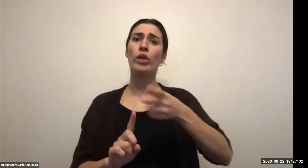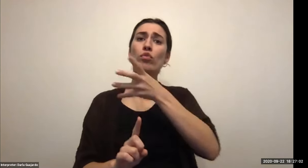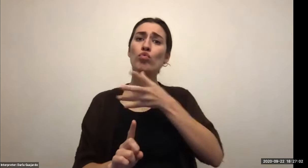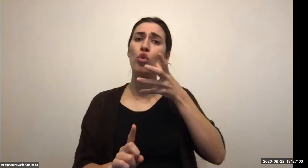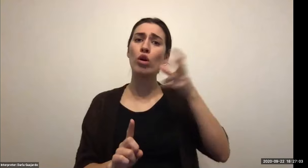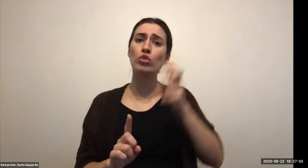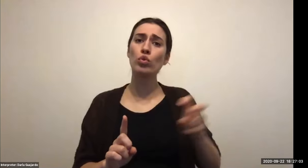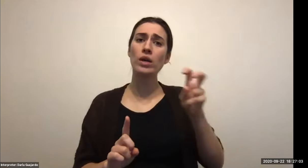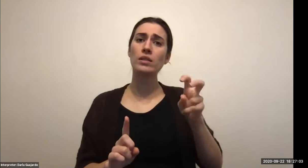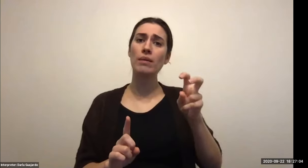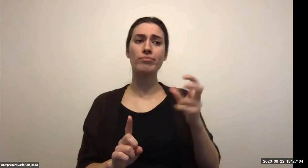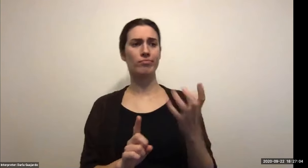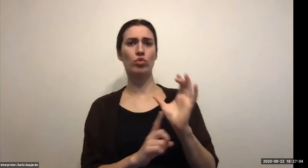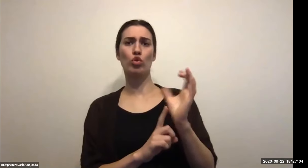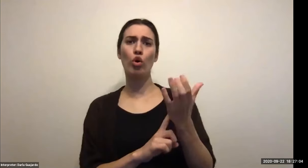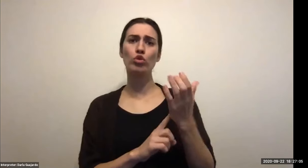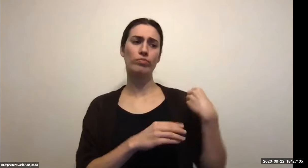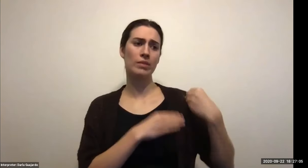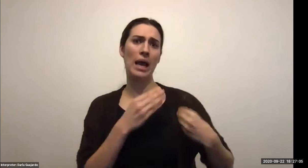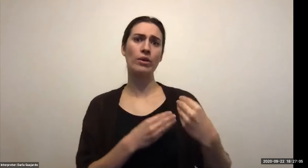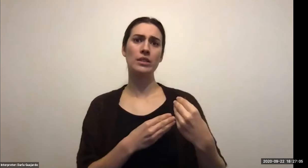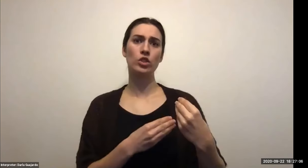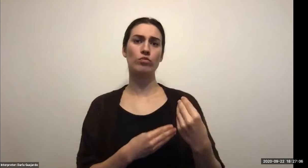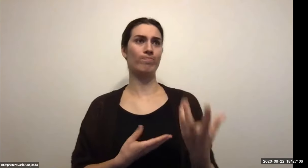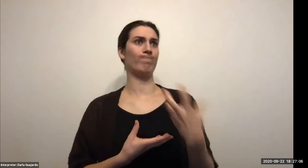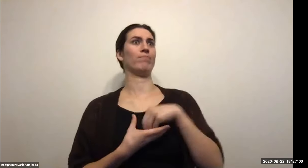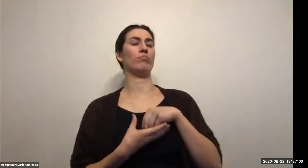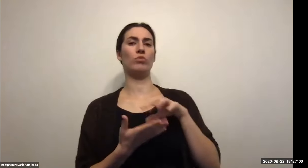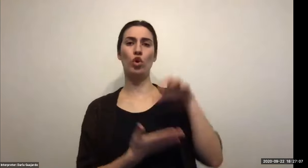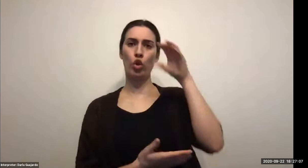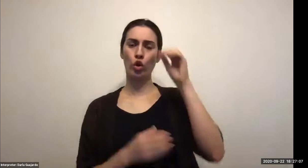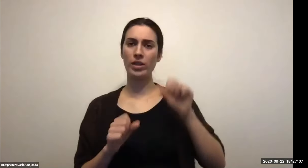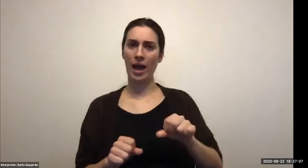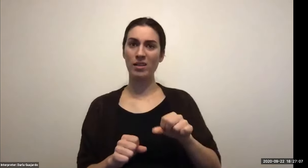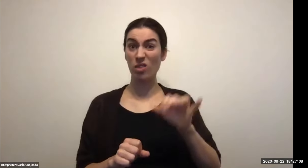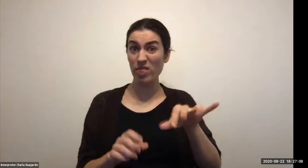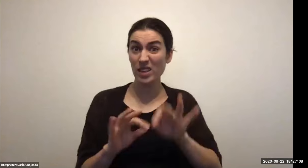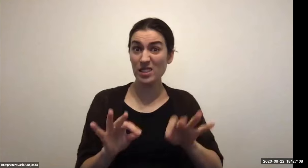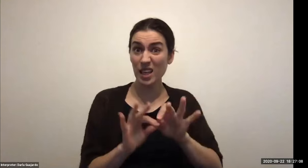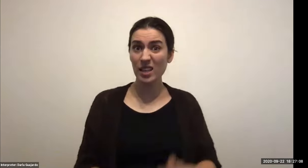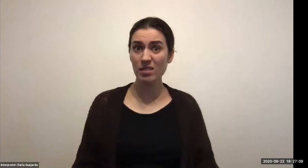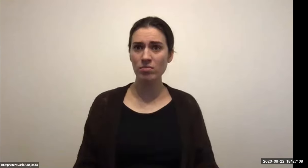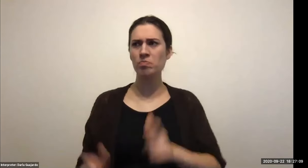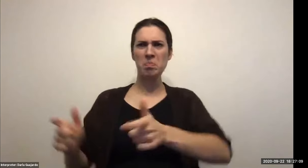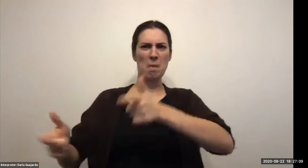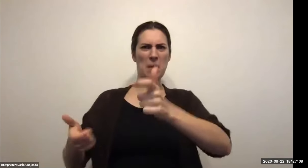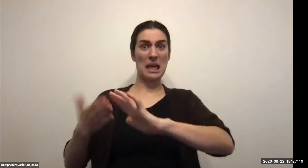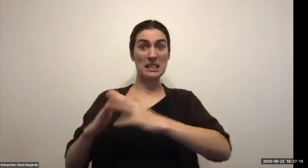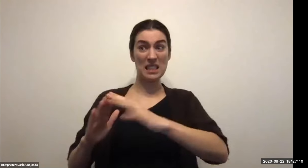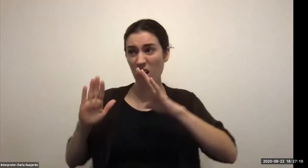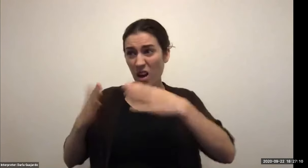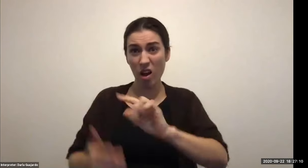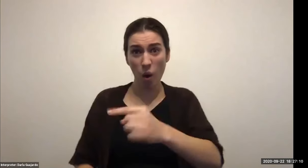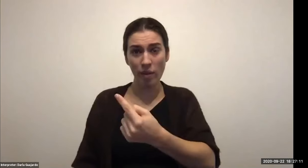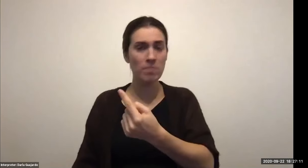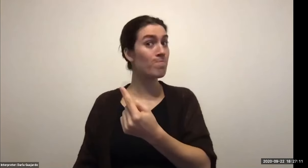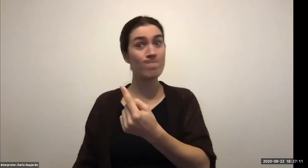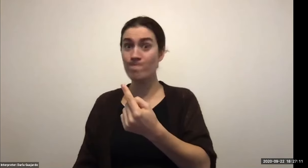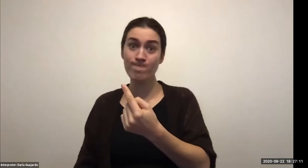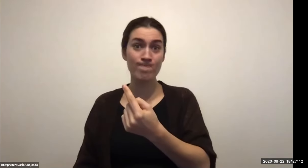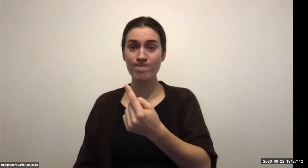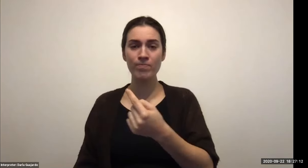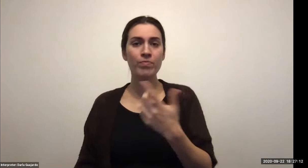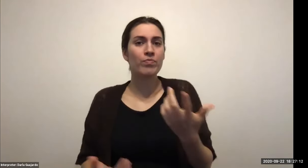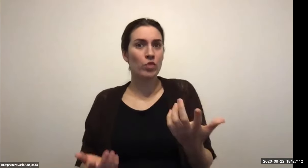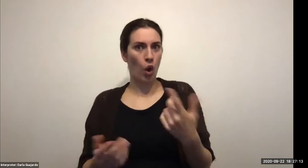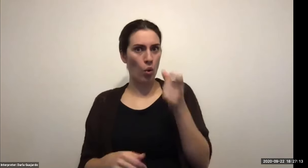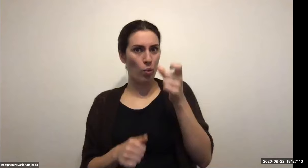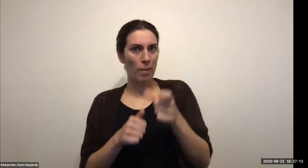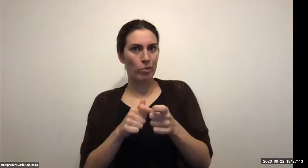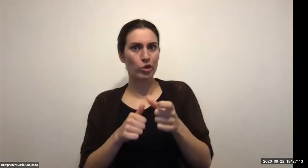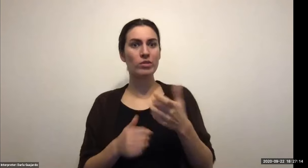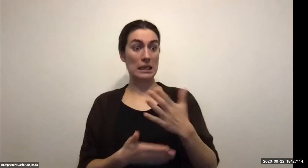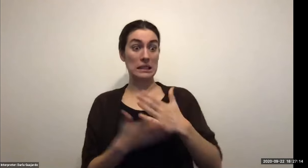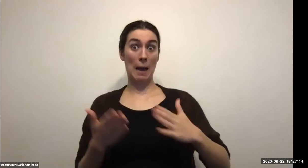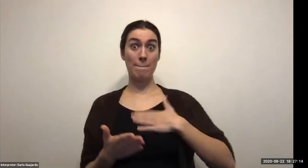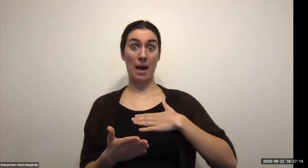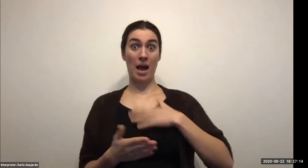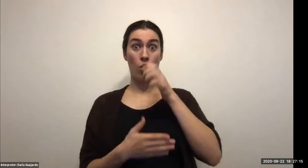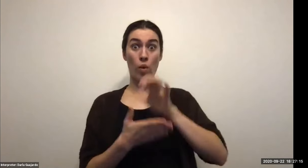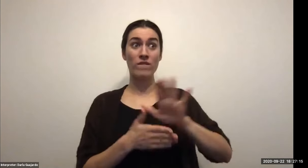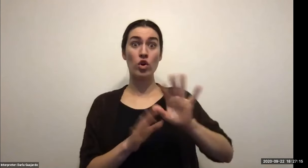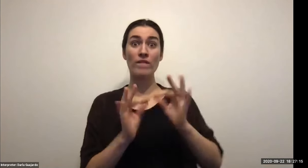Keith Wolling: Emphasis cards have your LinkedIn updated. Take a look at your friends LinkedIn and learn about it and continue to learn, learn every day, you know, but tourism does have many categories. And I just want to share with you.